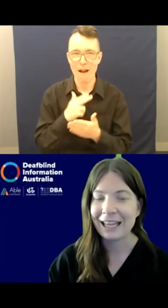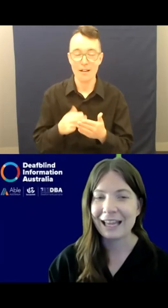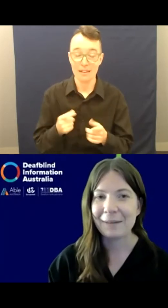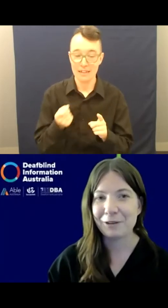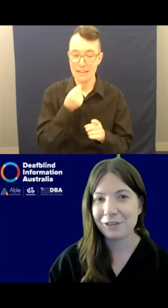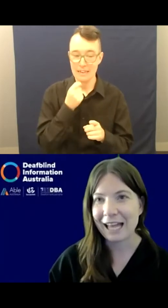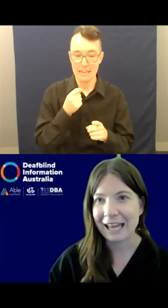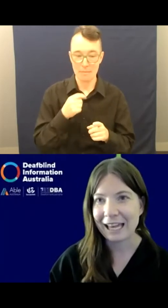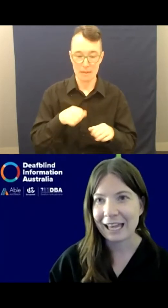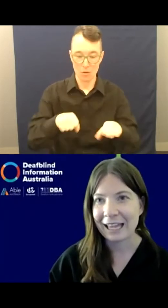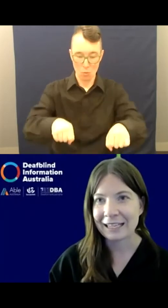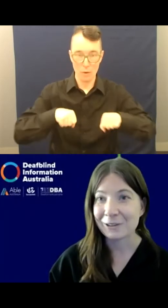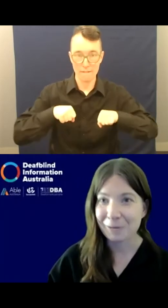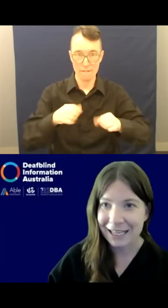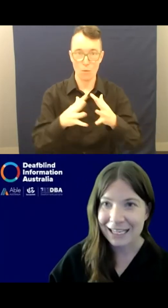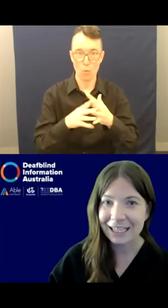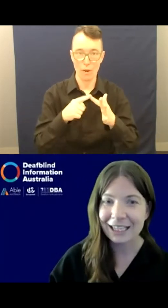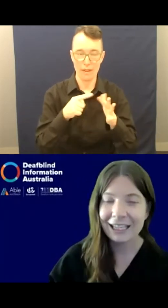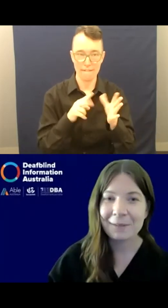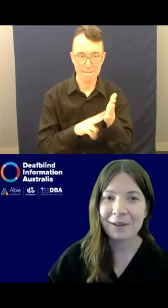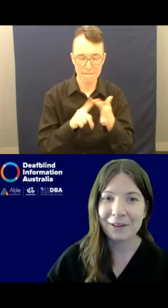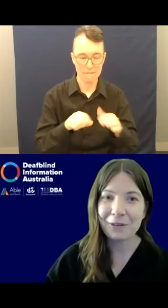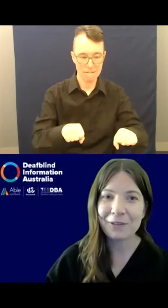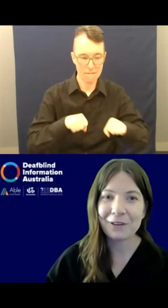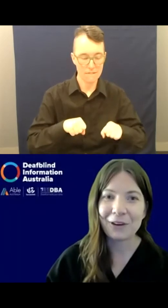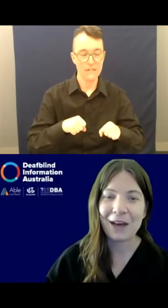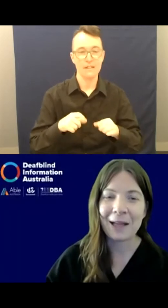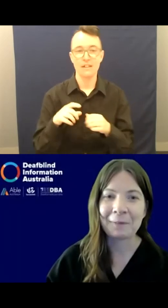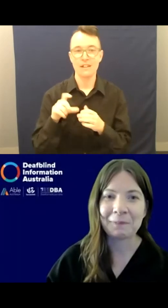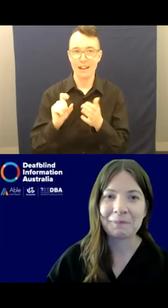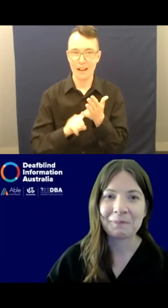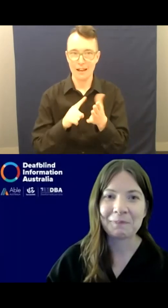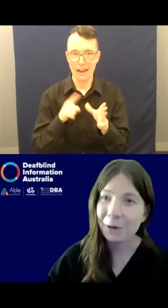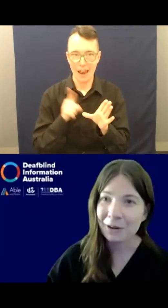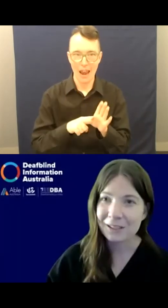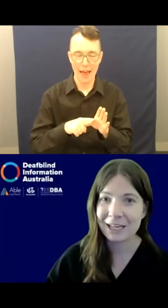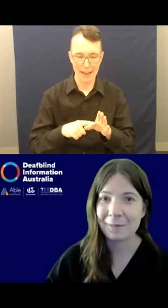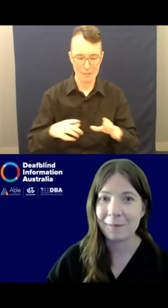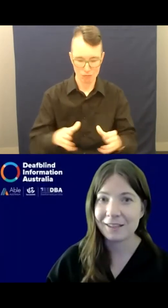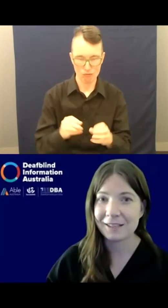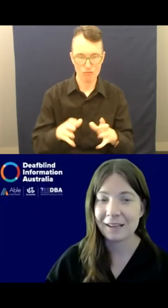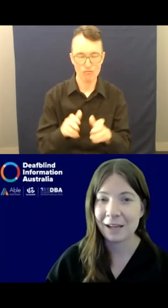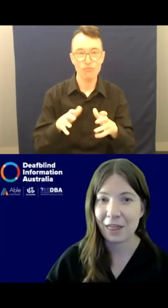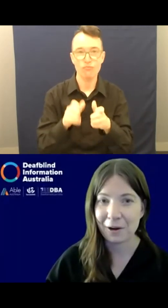a bit of clay and a lot of painting, myself. So I went on to study my Masters in art therapy.